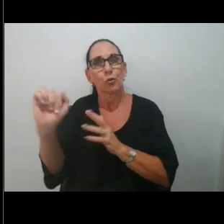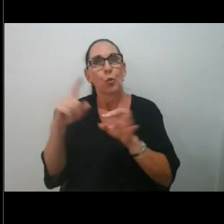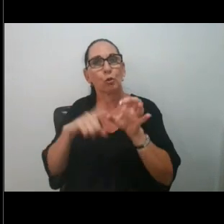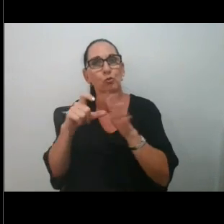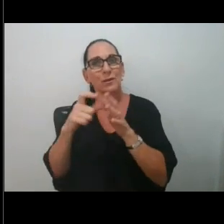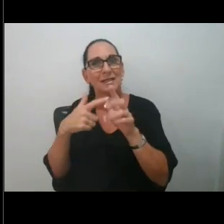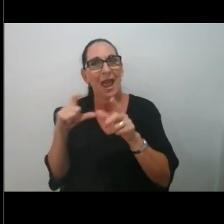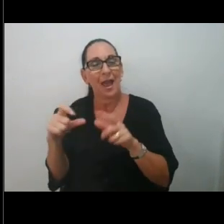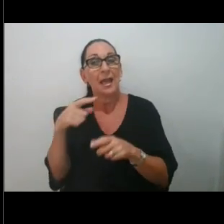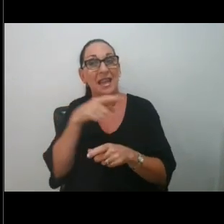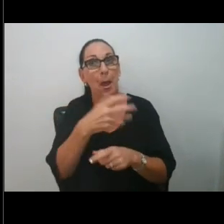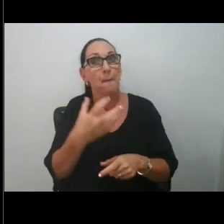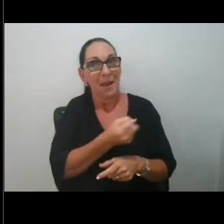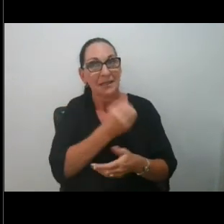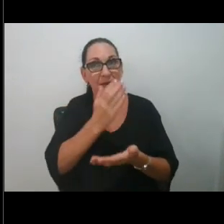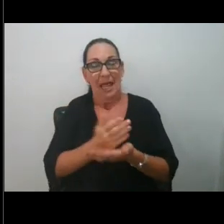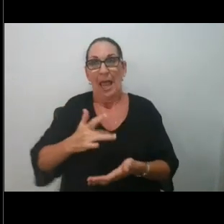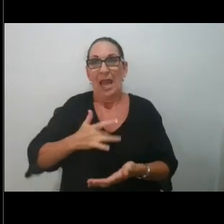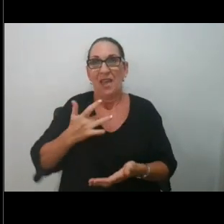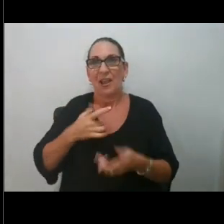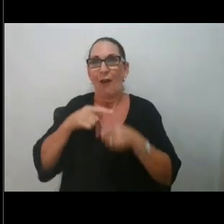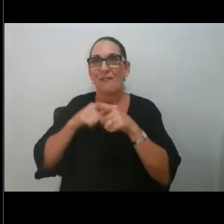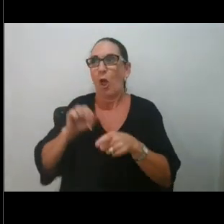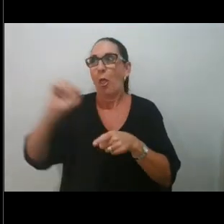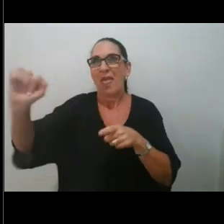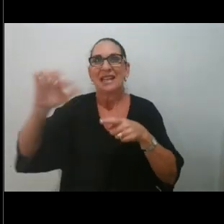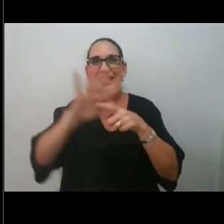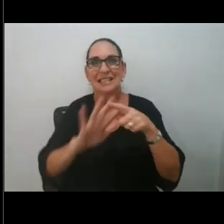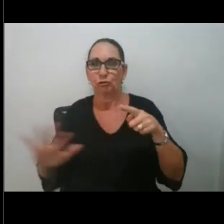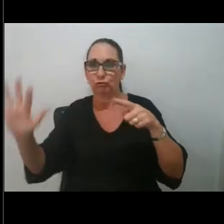Brisbane Magistrates District and you'll see there there's a map on the screen and it gives you this